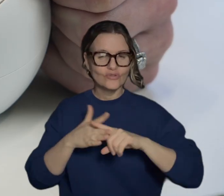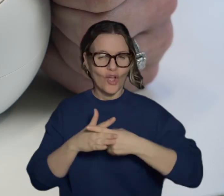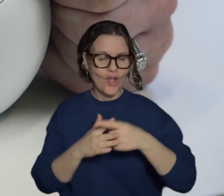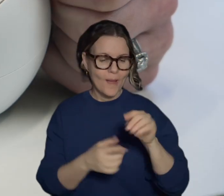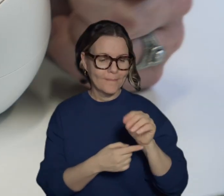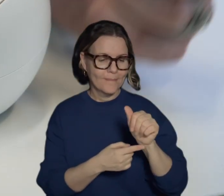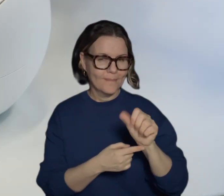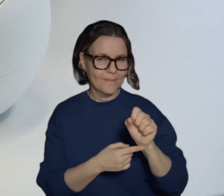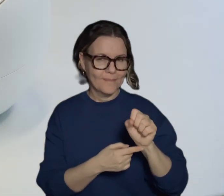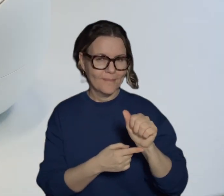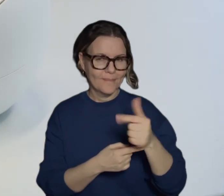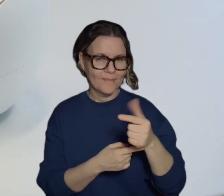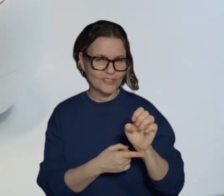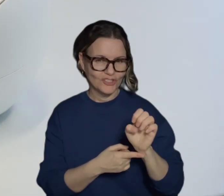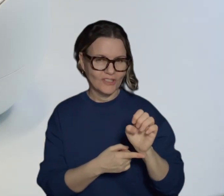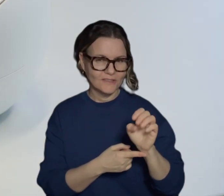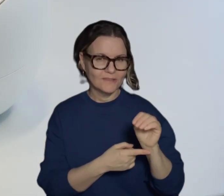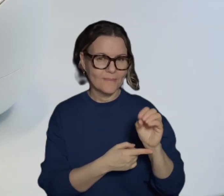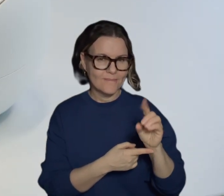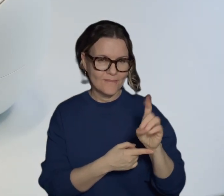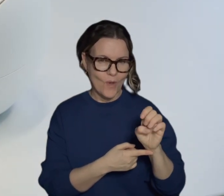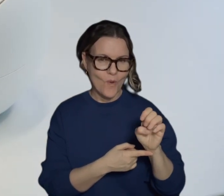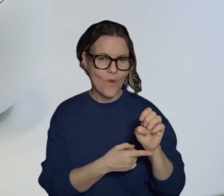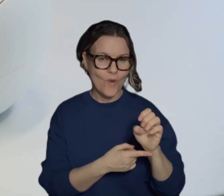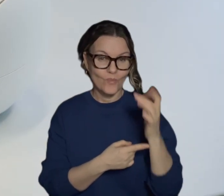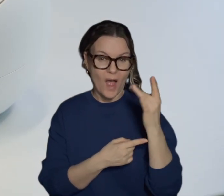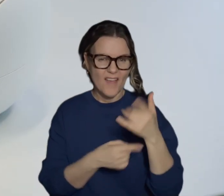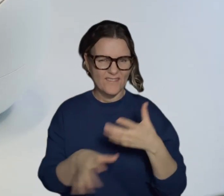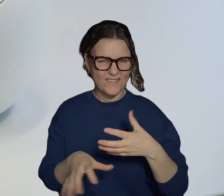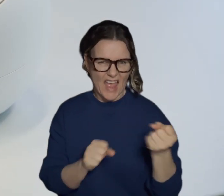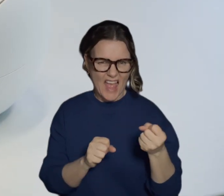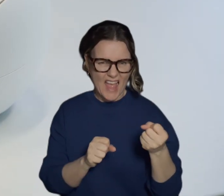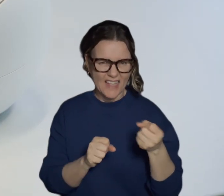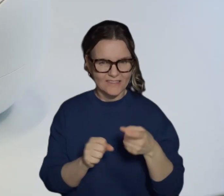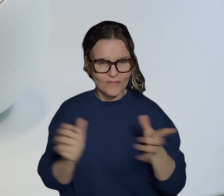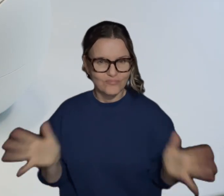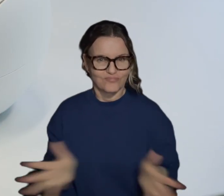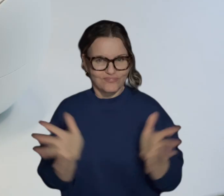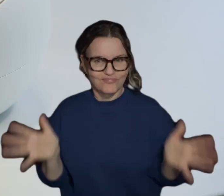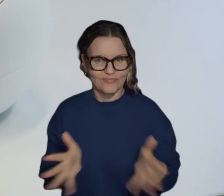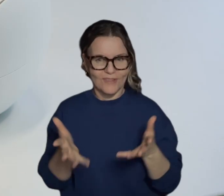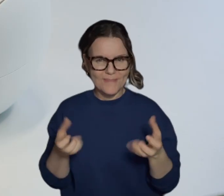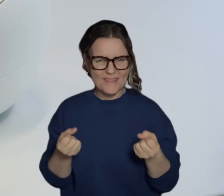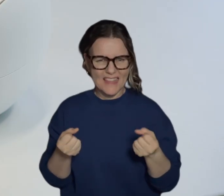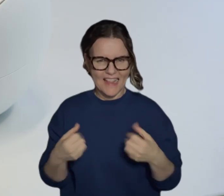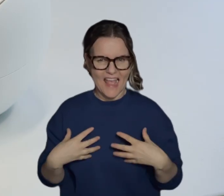massage mode has a faster suction pattern but lower strength so you have the option of one